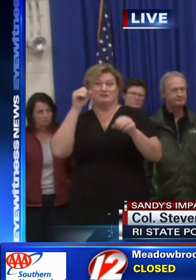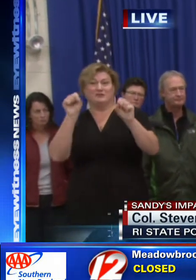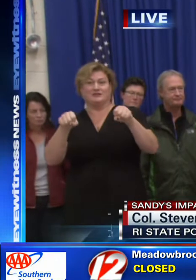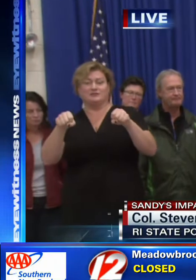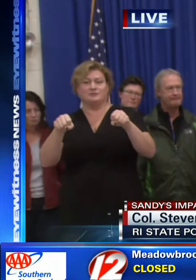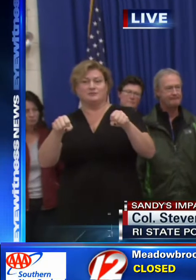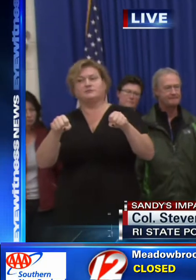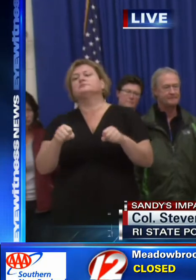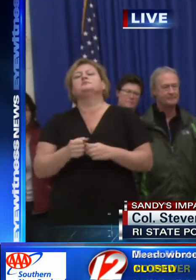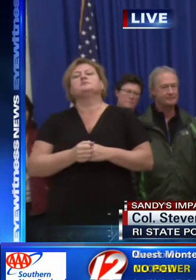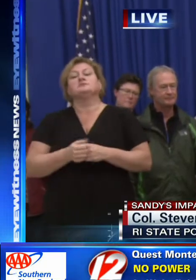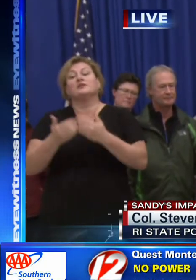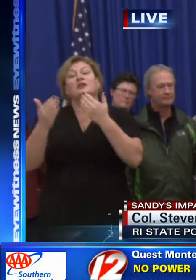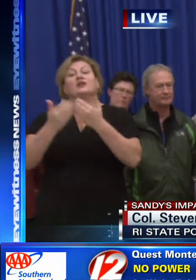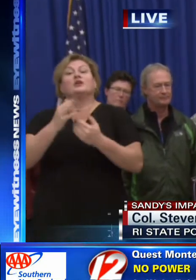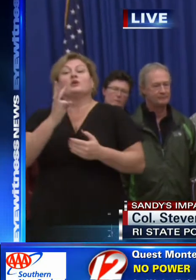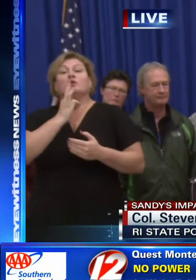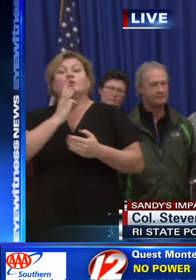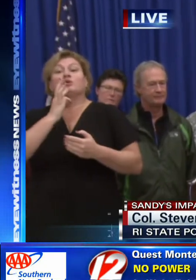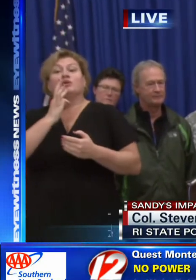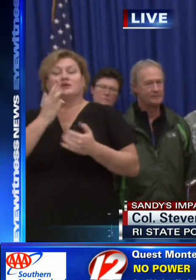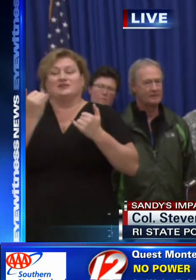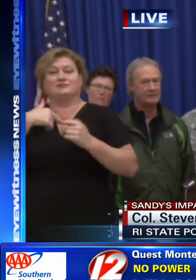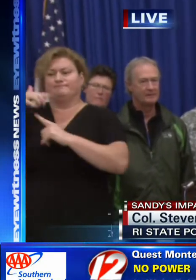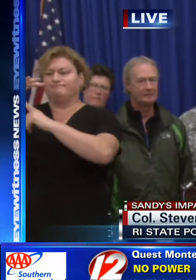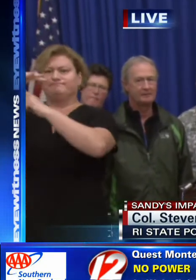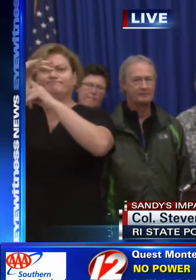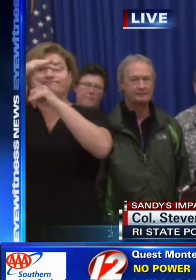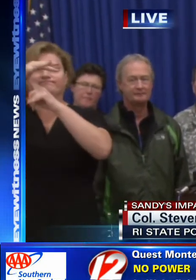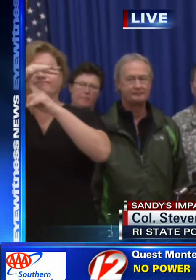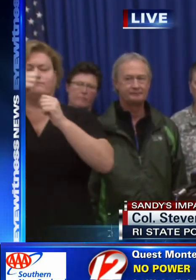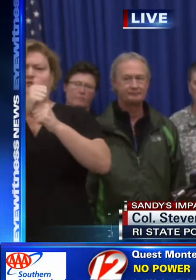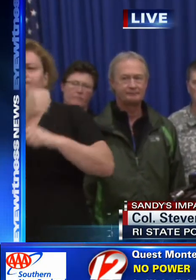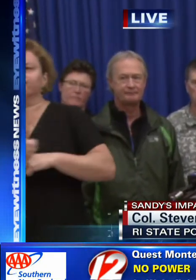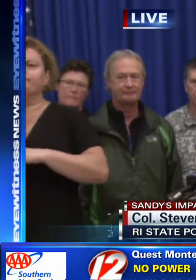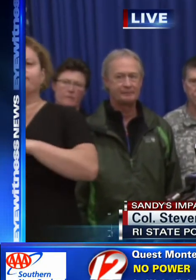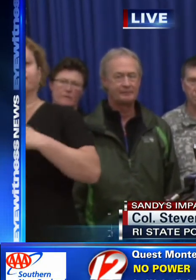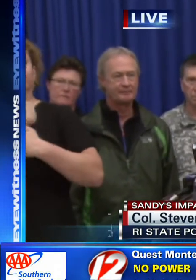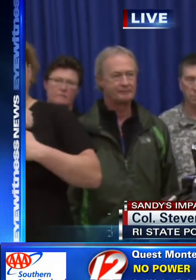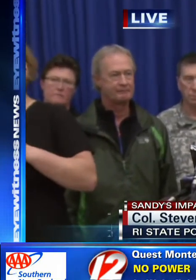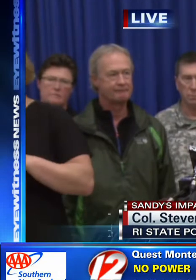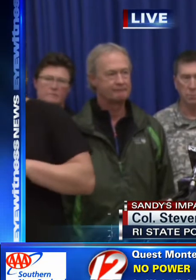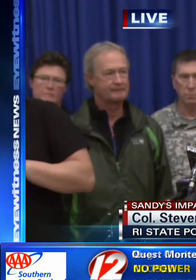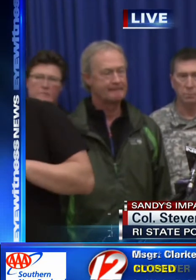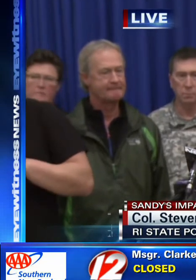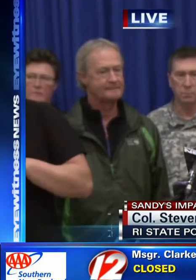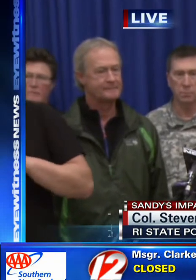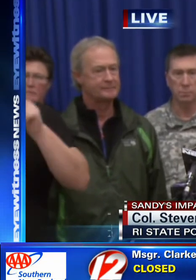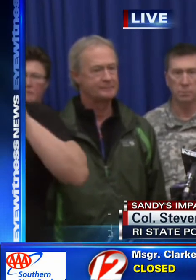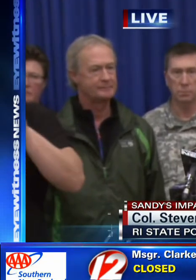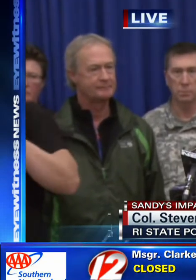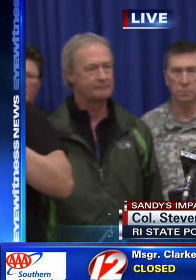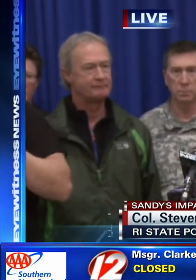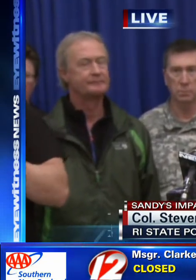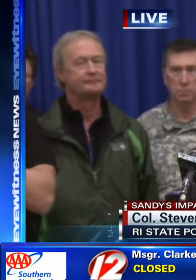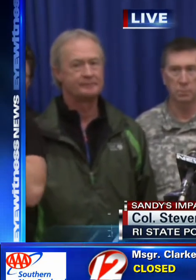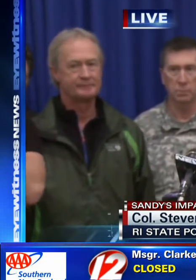THE CITIZENS CONTINUE TO BE VIGILANT AND STAY OFF THE ROADS IF POSSIBLE. WE'RE IN A DIFFERENT PHASE KNIEVEL IN THE COASTAL AREAS.